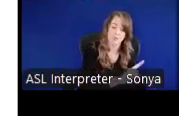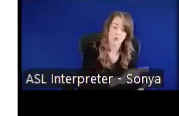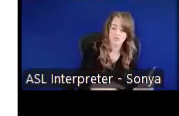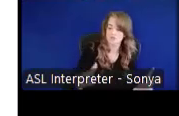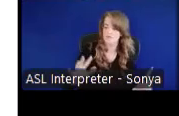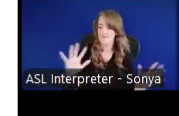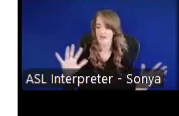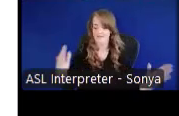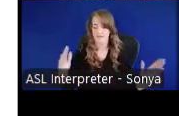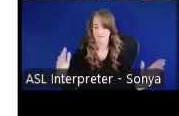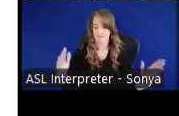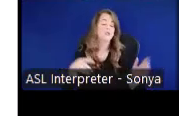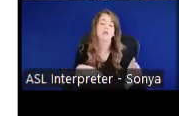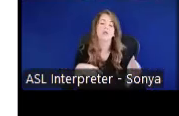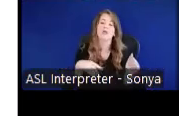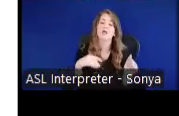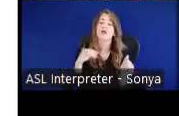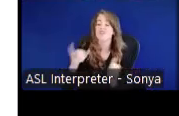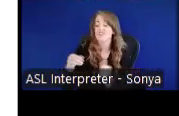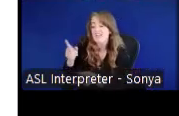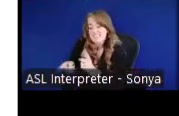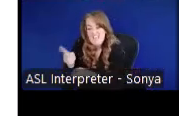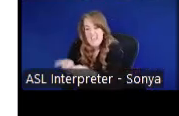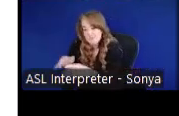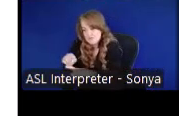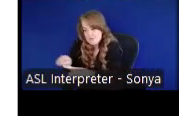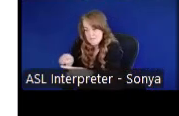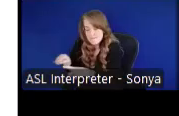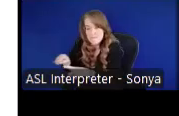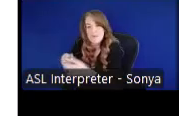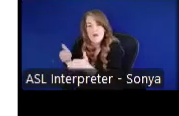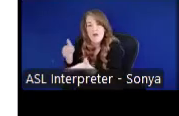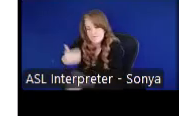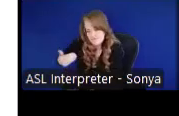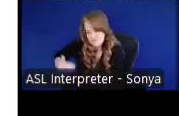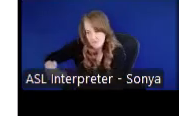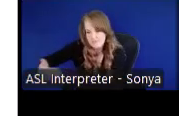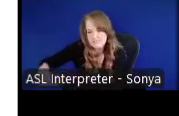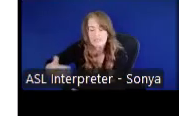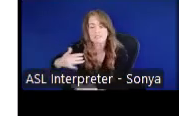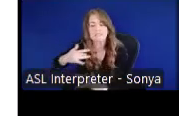tantrum frequency generally declines across the one to five